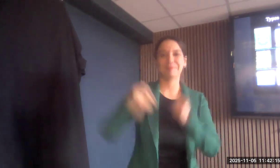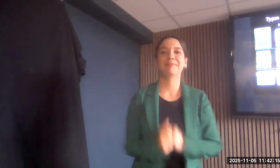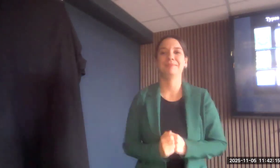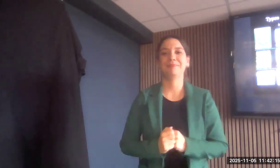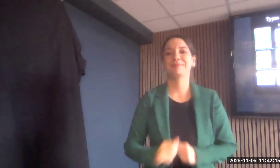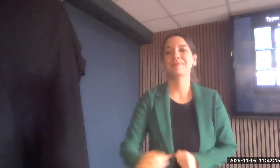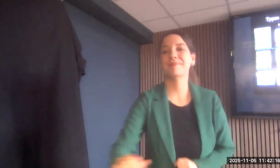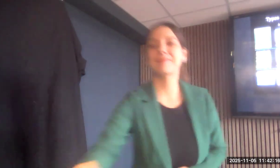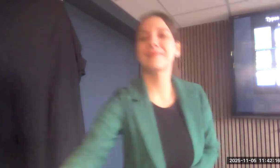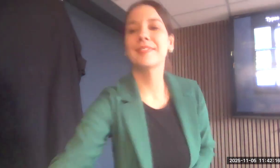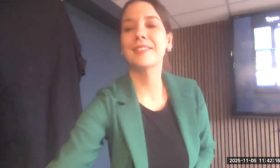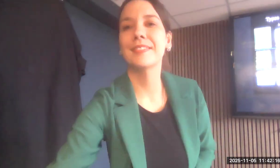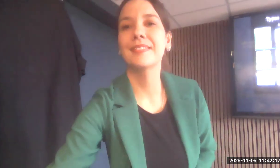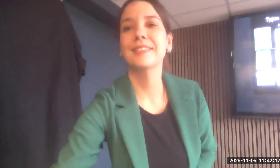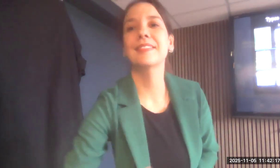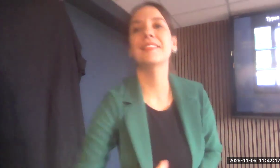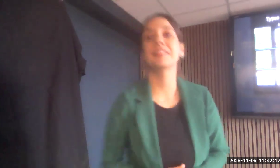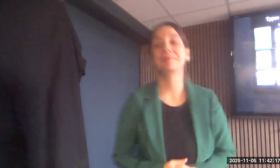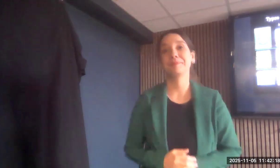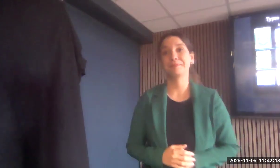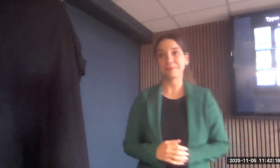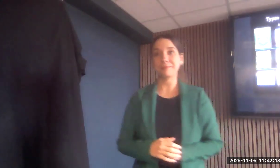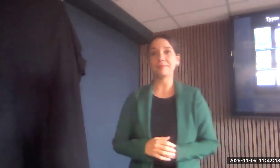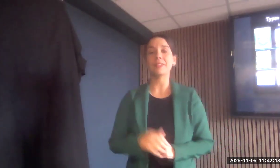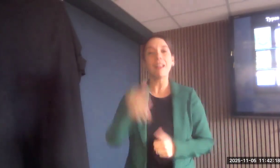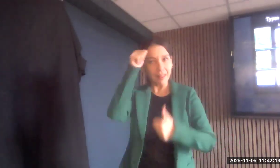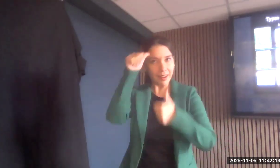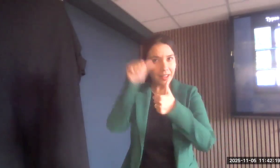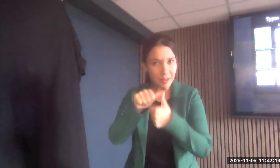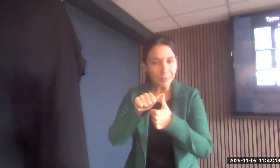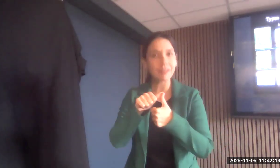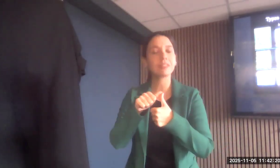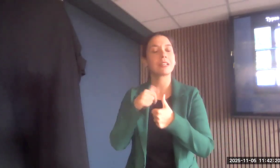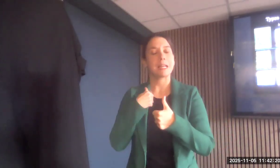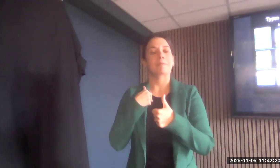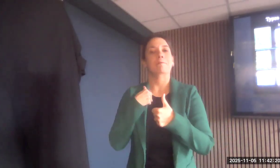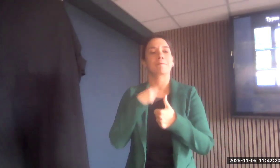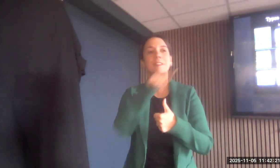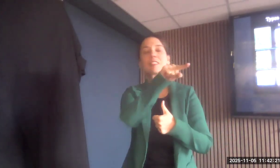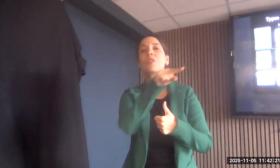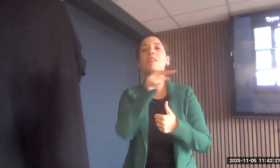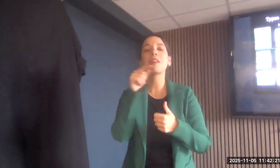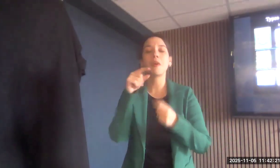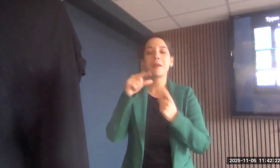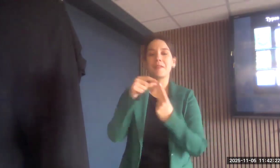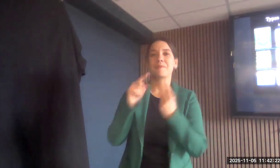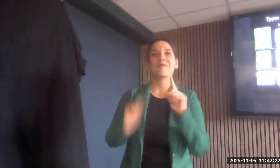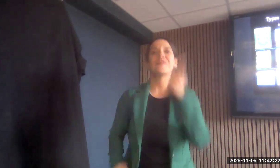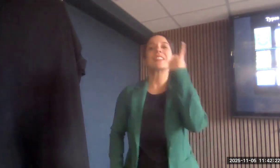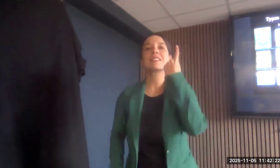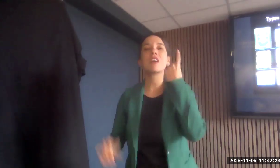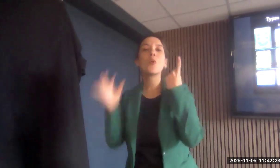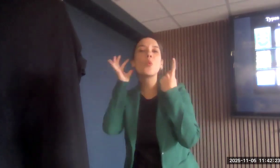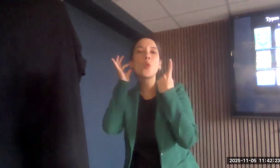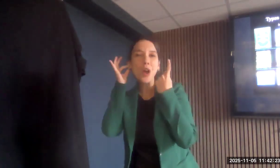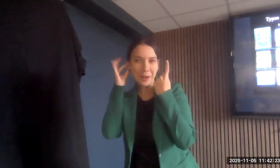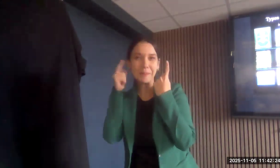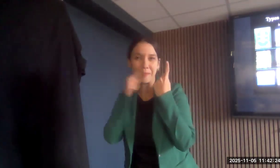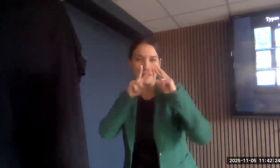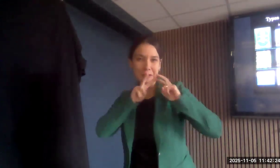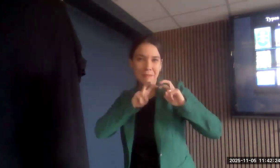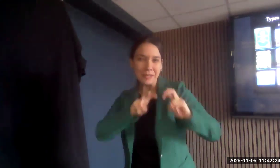So again, the difference between DeGamma and Oates really illustrative here of change.